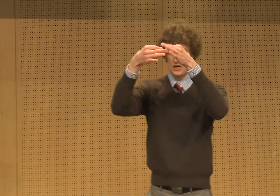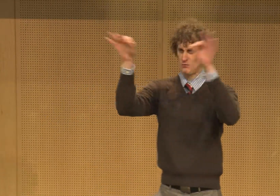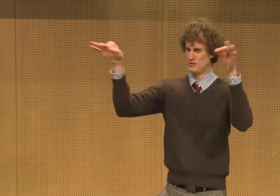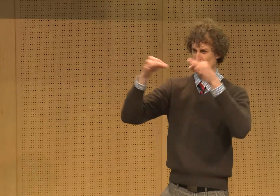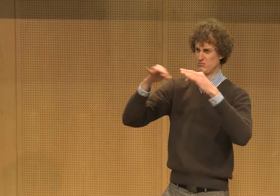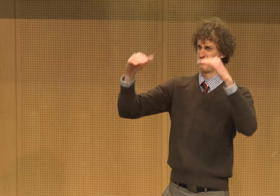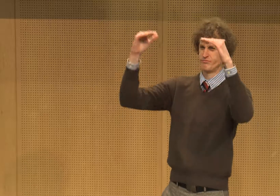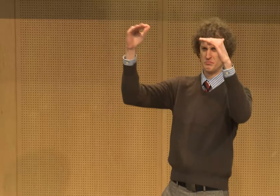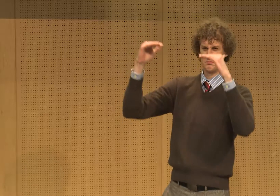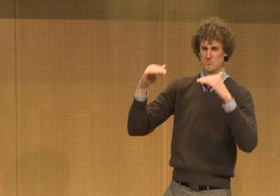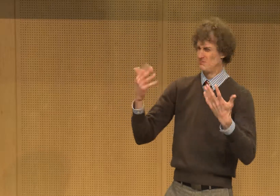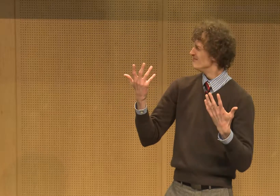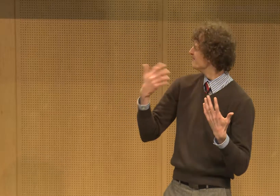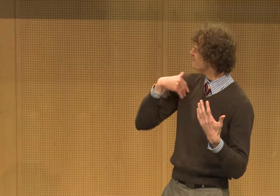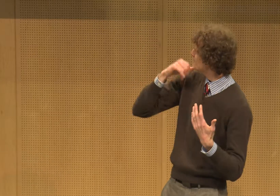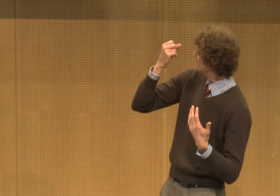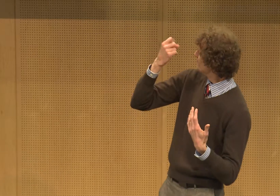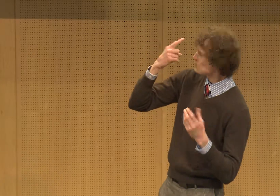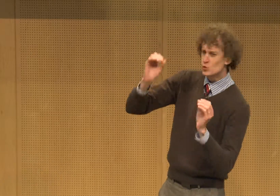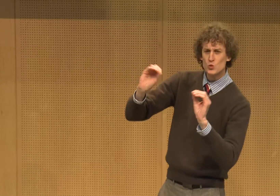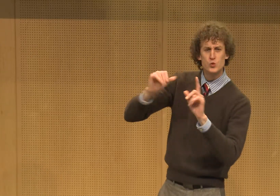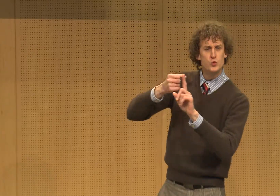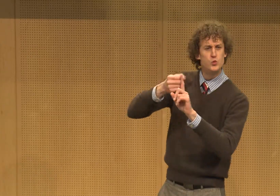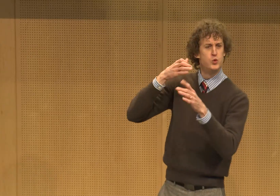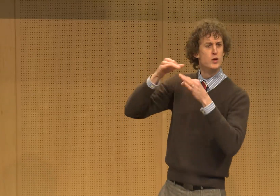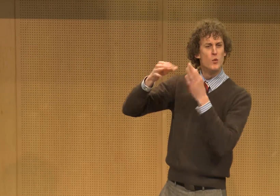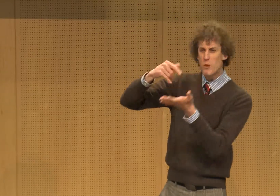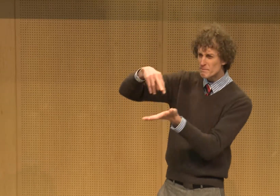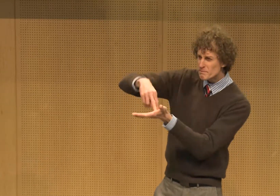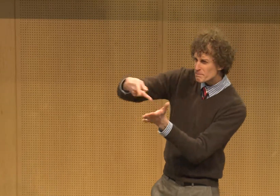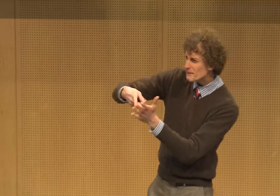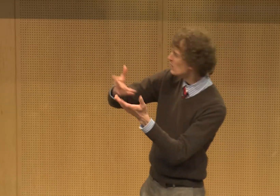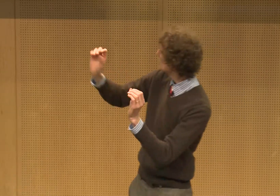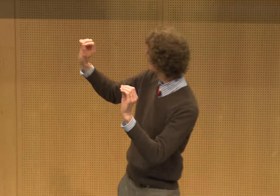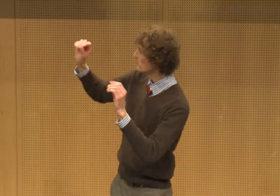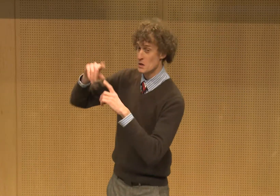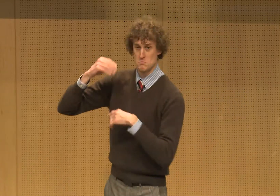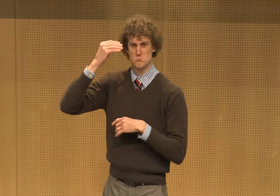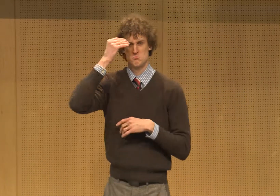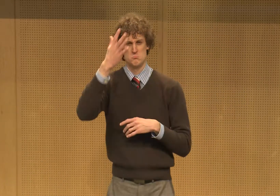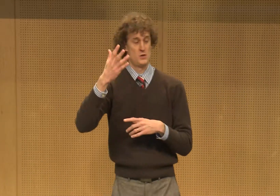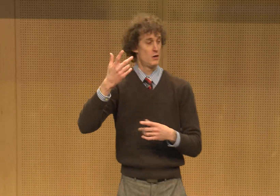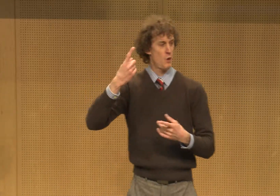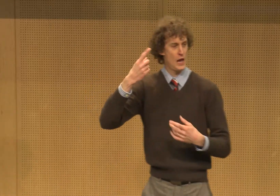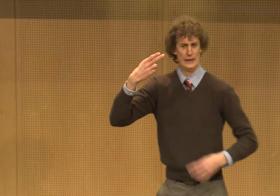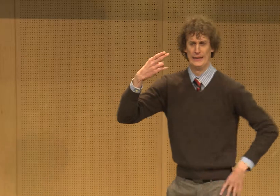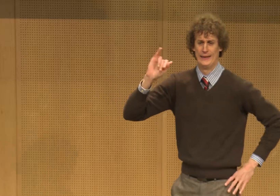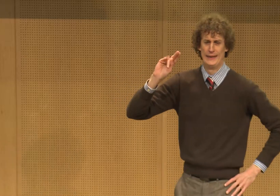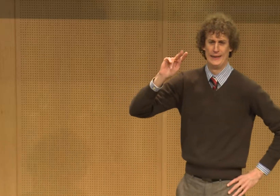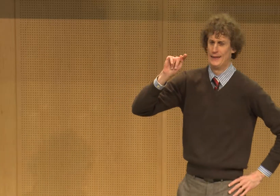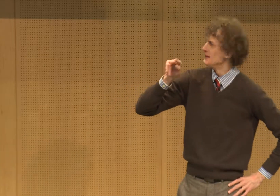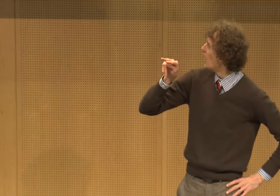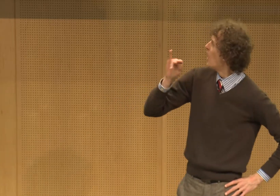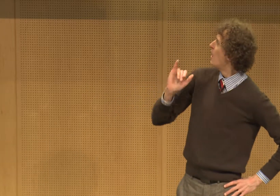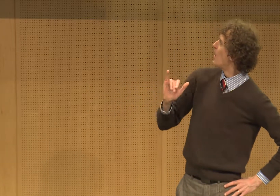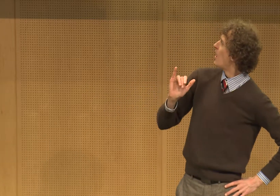these two statements, and most people, they look at it like, "What does that mean? I don't even know what that means." So where's the hint for that?